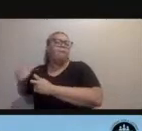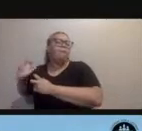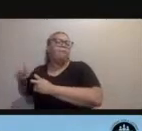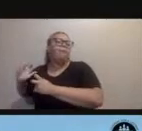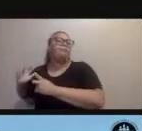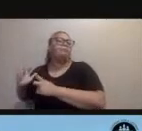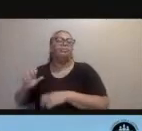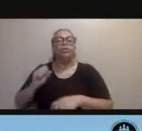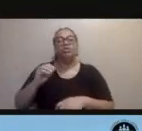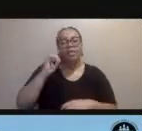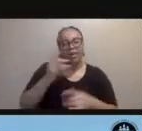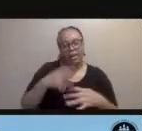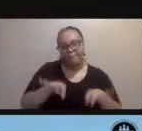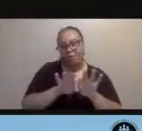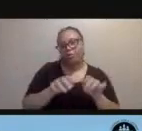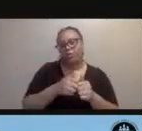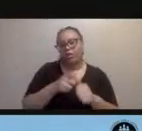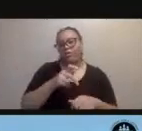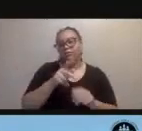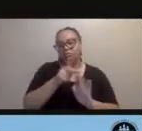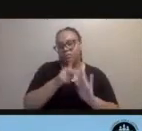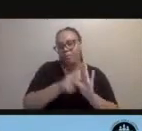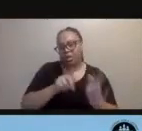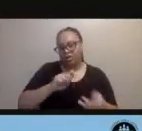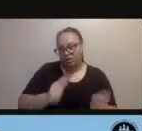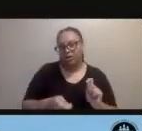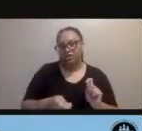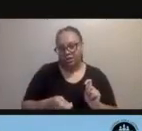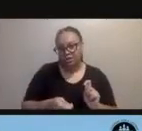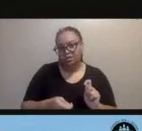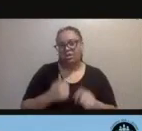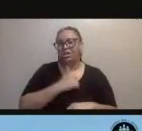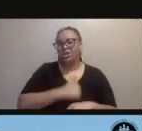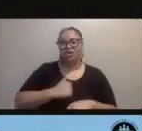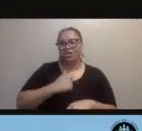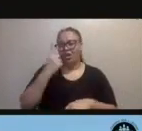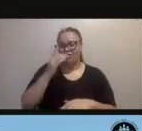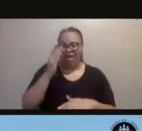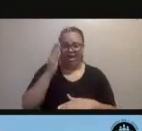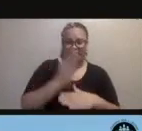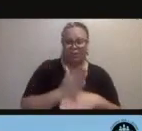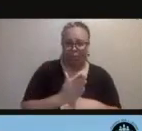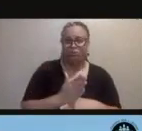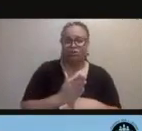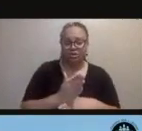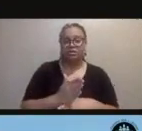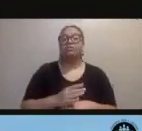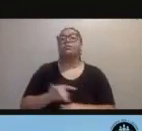SO I THINK THAT WOULD BE